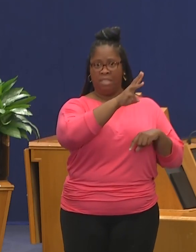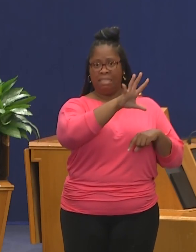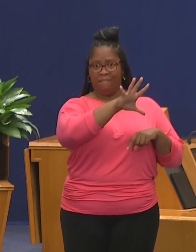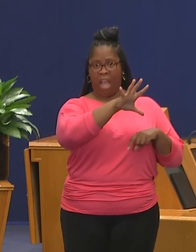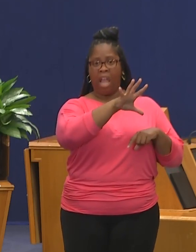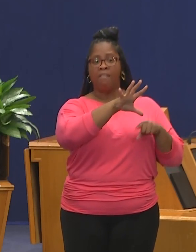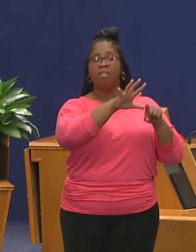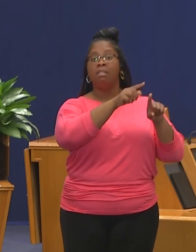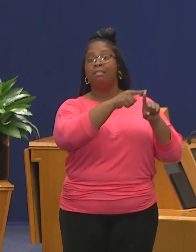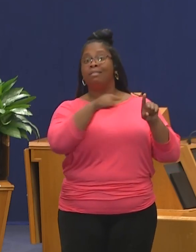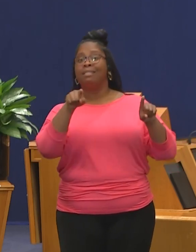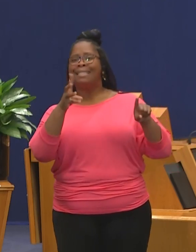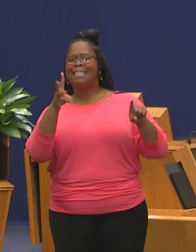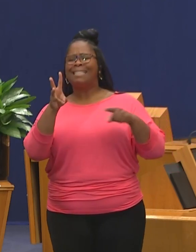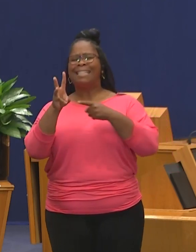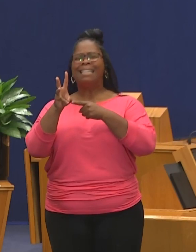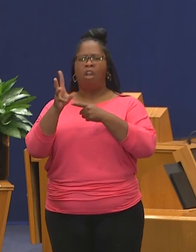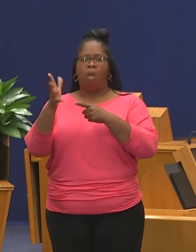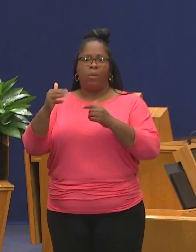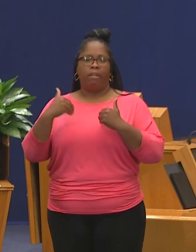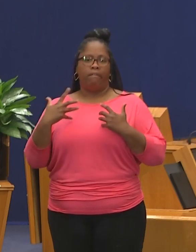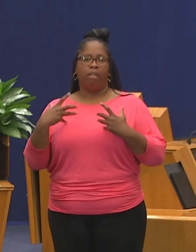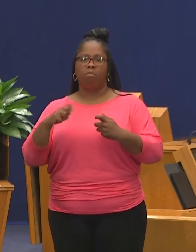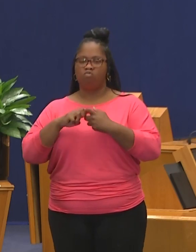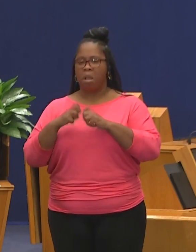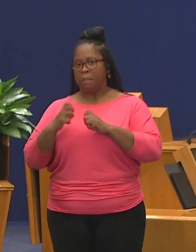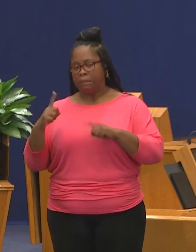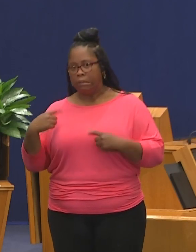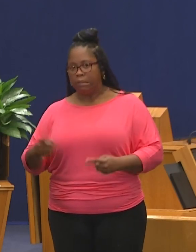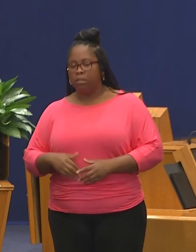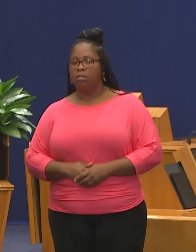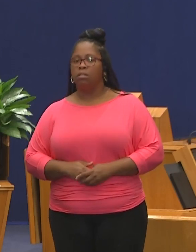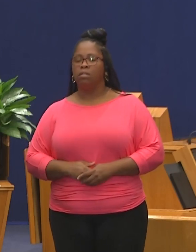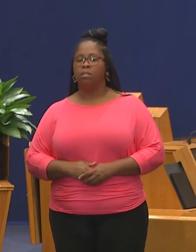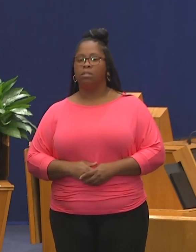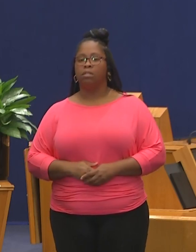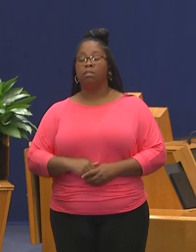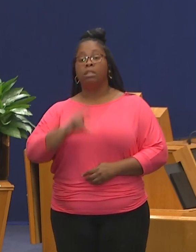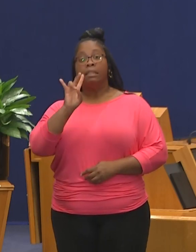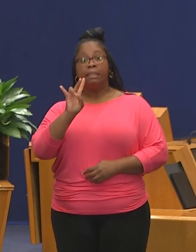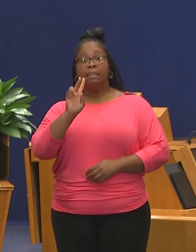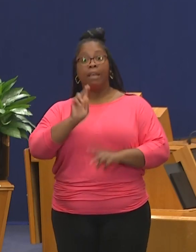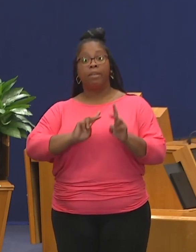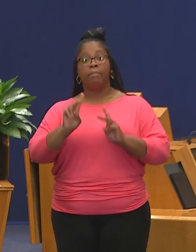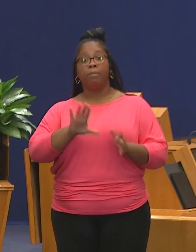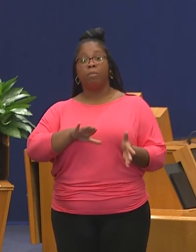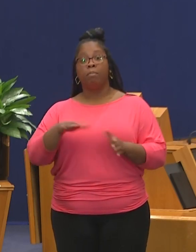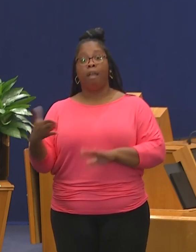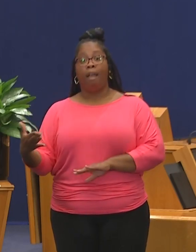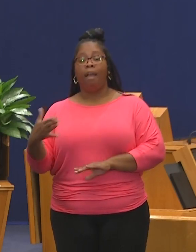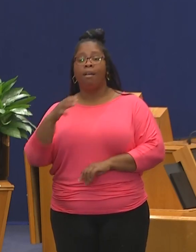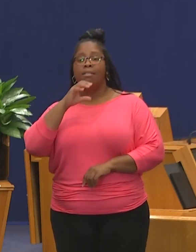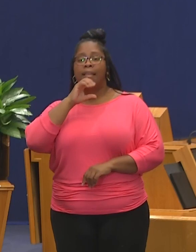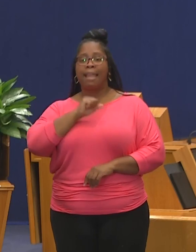AND 16 OF THE PEOPLE WHO ARE OVER THE AGE OF 65 HAD UNDERLYING HEALTH CONDITIONS.